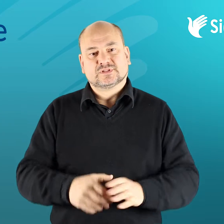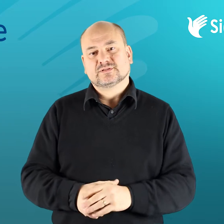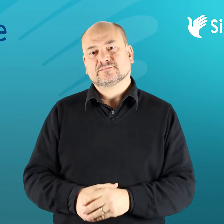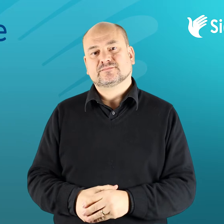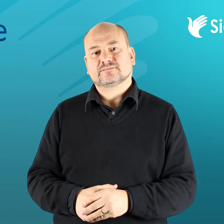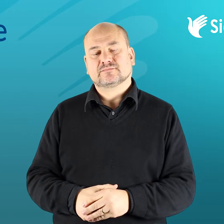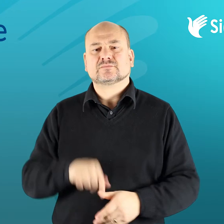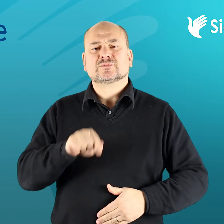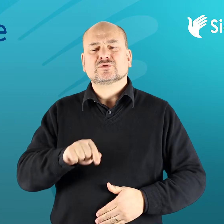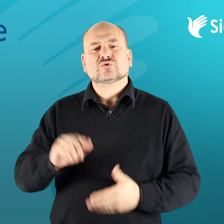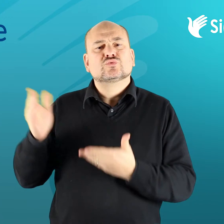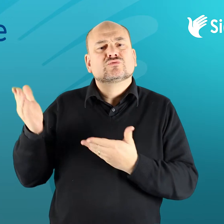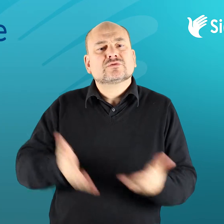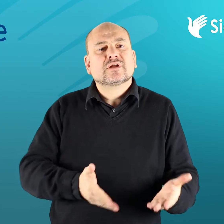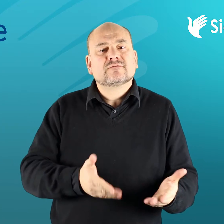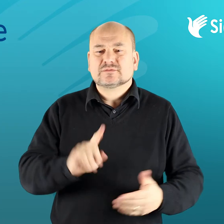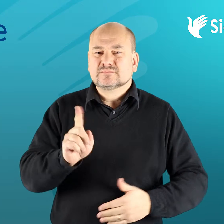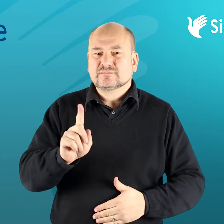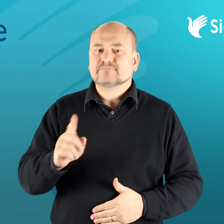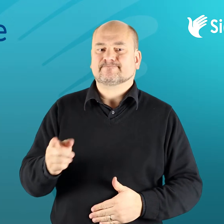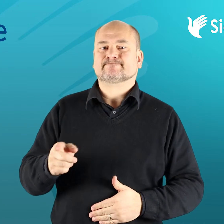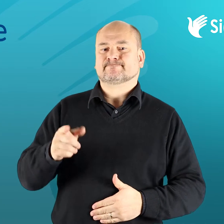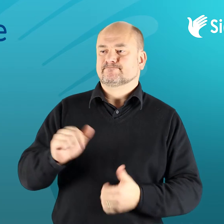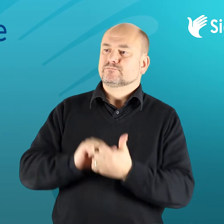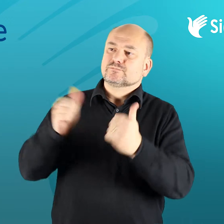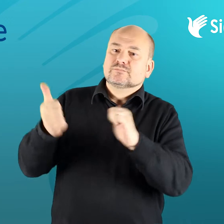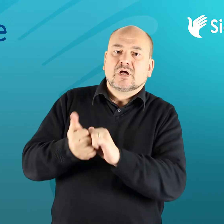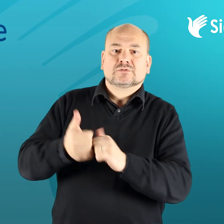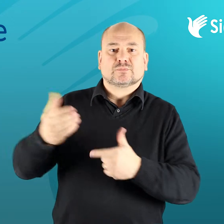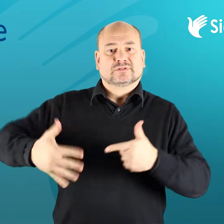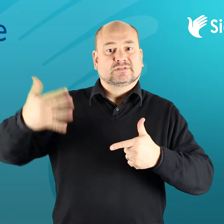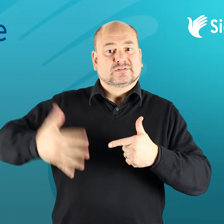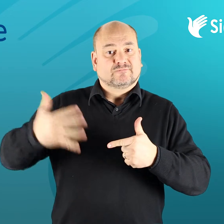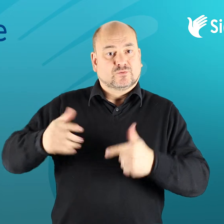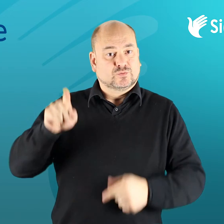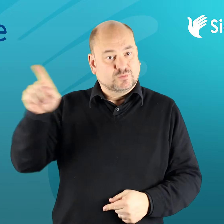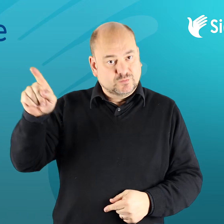The new service, provided in partnership with SignVideo,